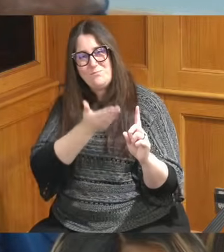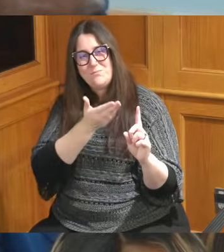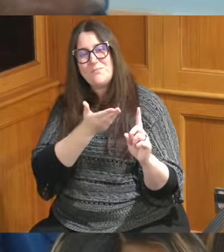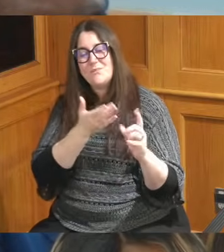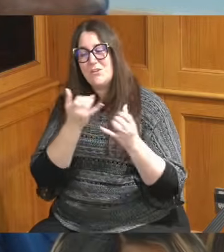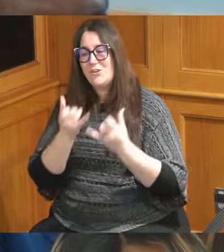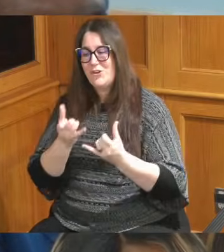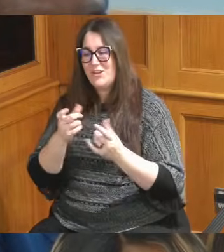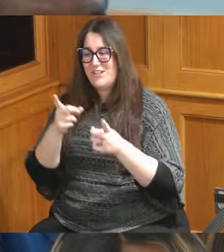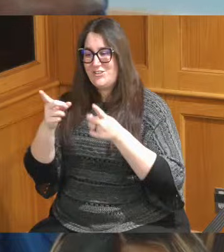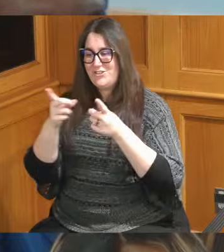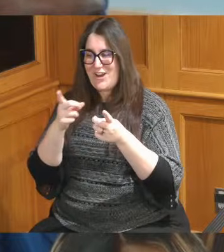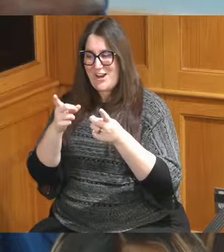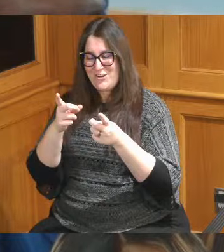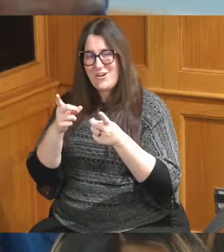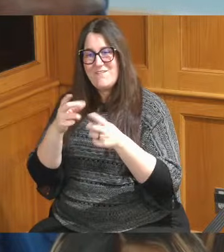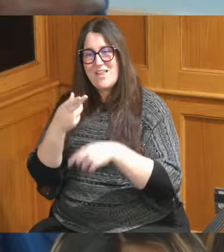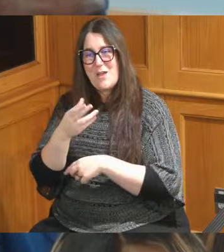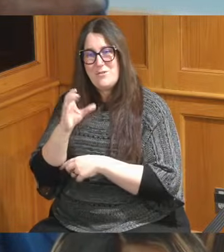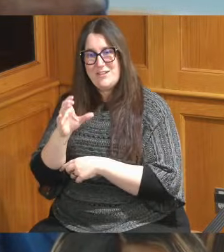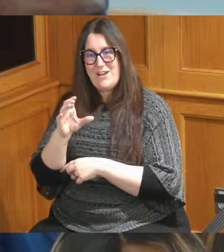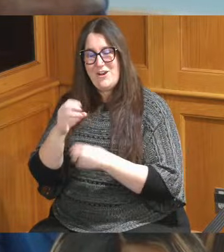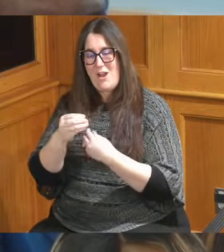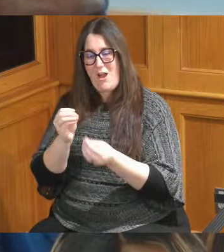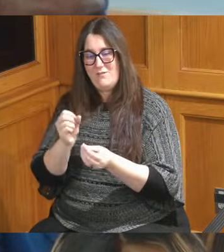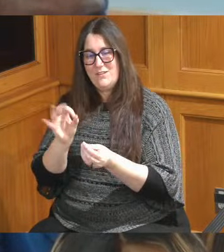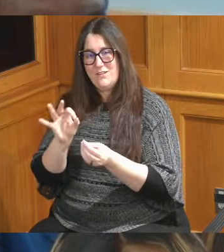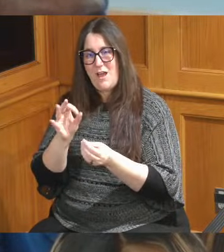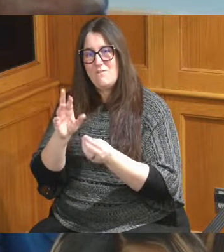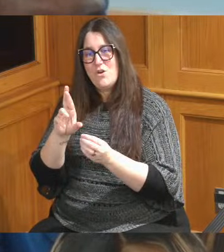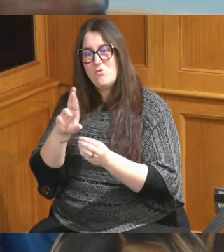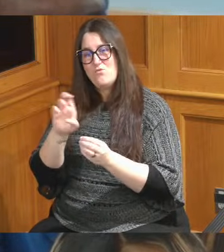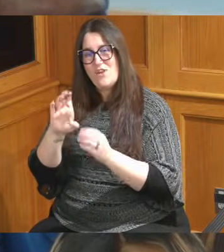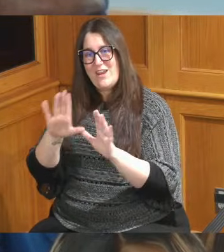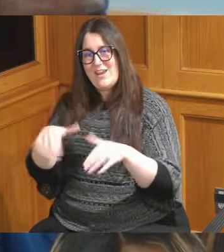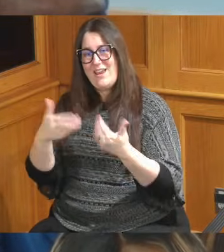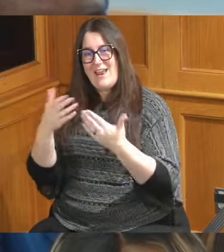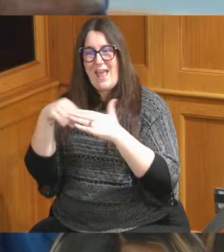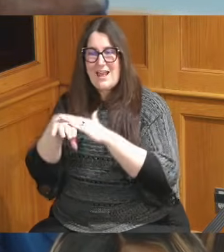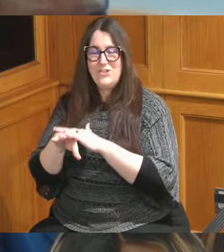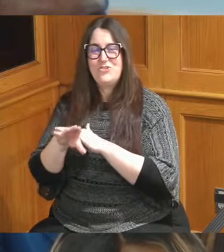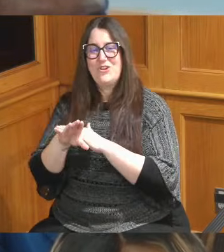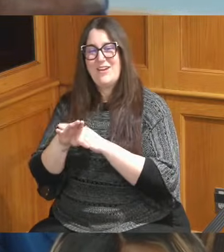as the Director of the Hamilton County Office of Re-entry, a client centered support organization